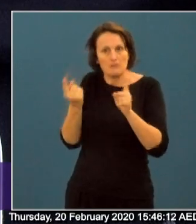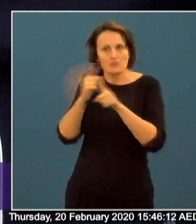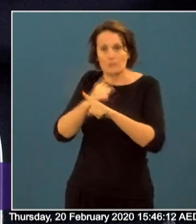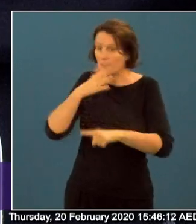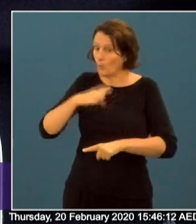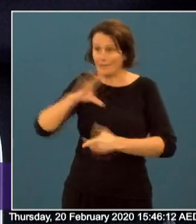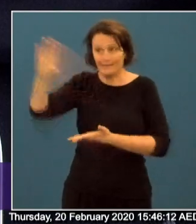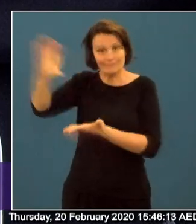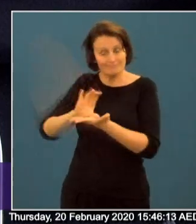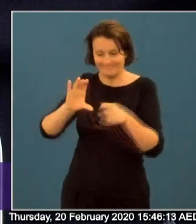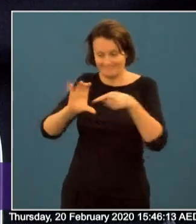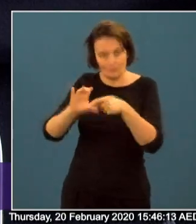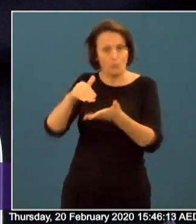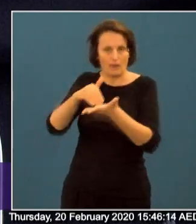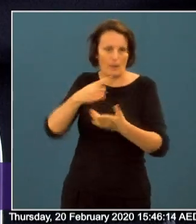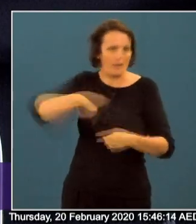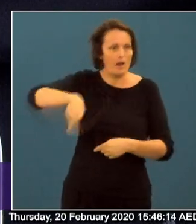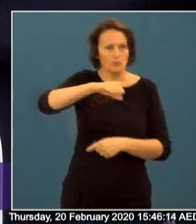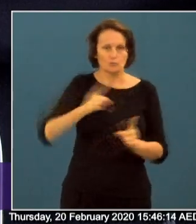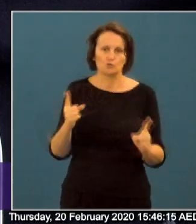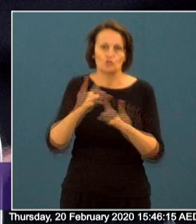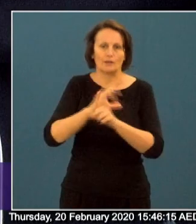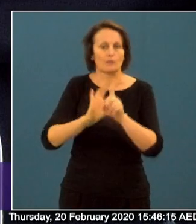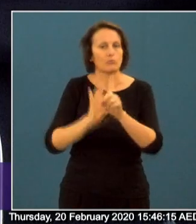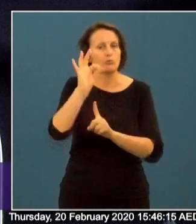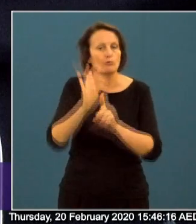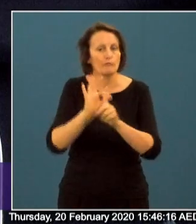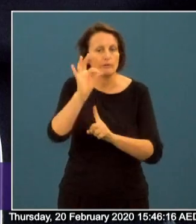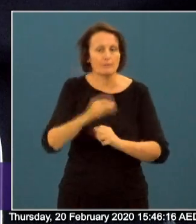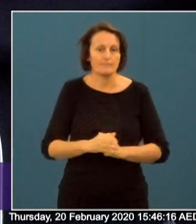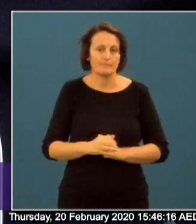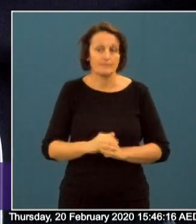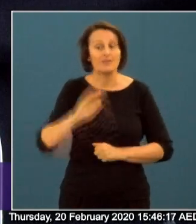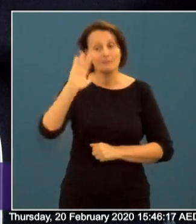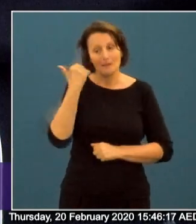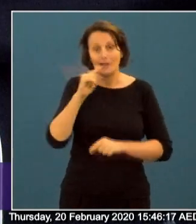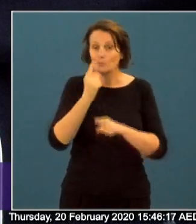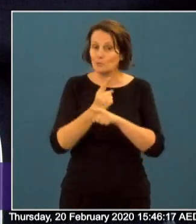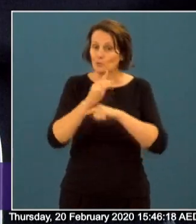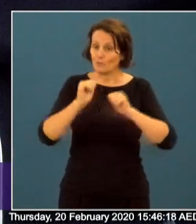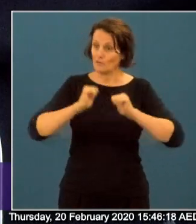I think that there — obviously, we've talked about training. That's an imperative.